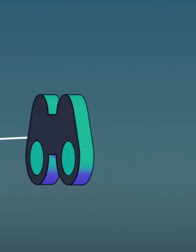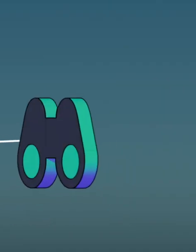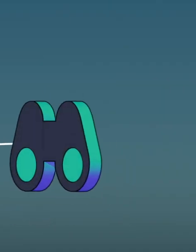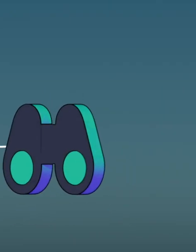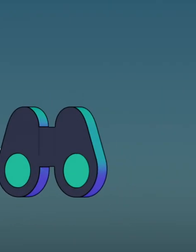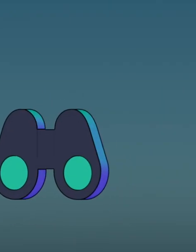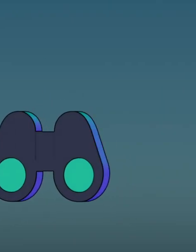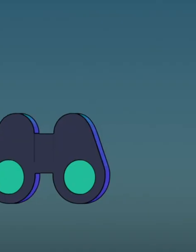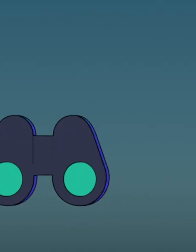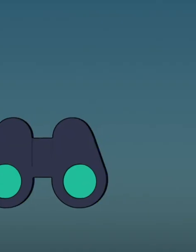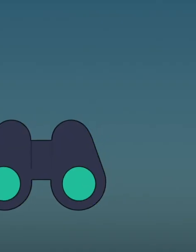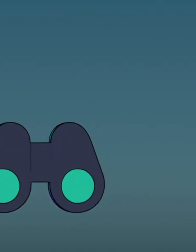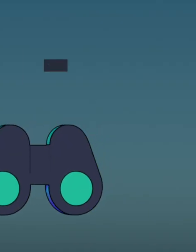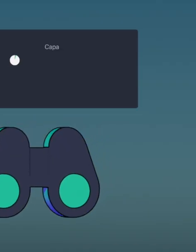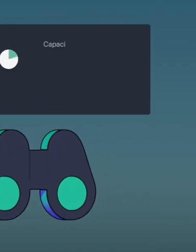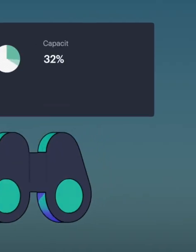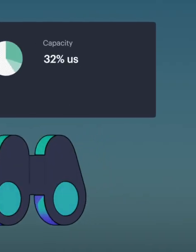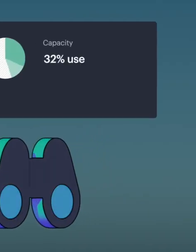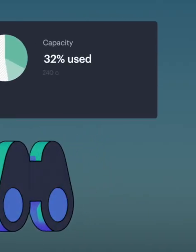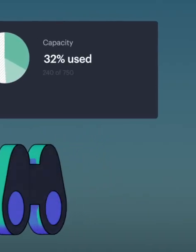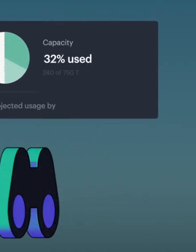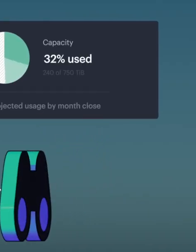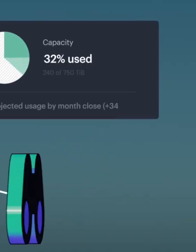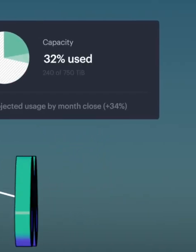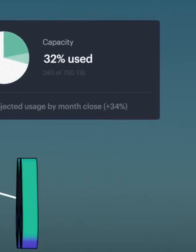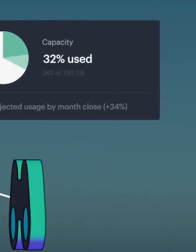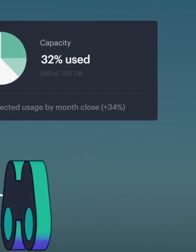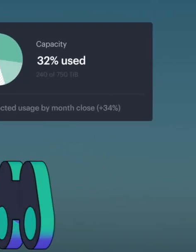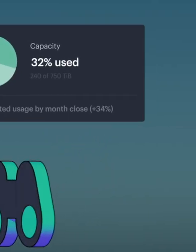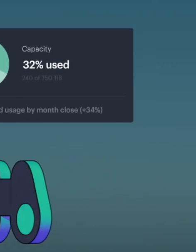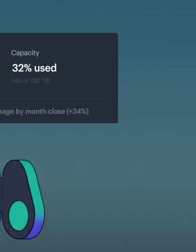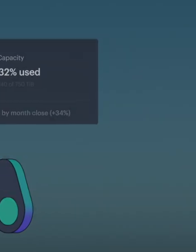a mesh of agents working behind the scenes across your hybrid environment,